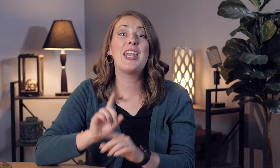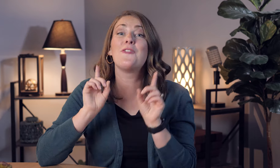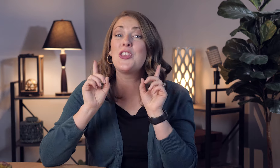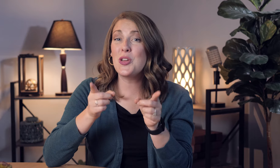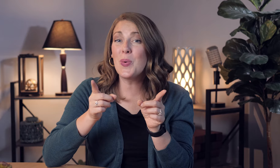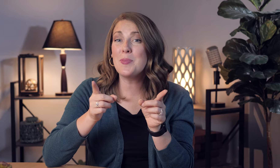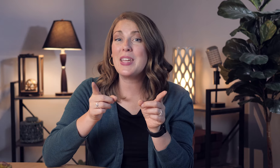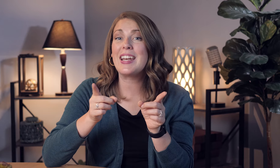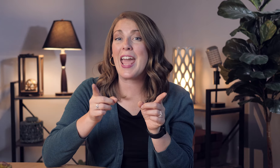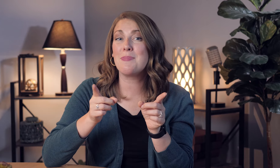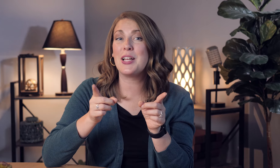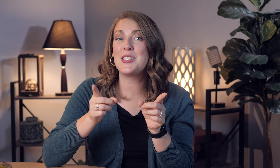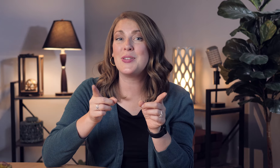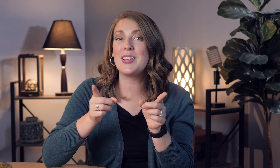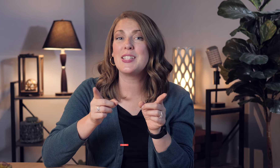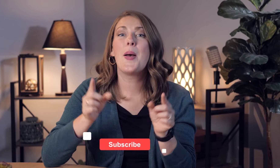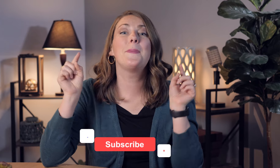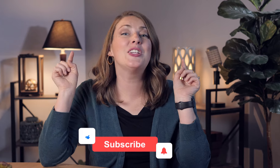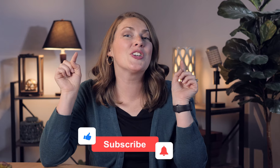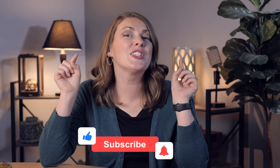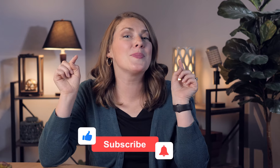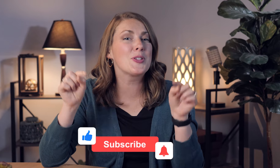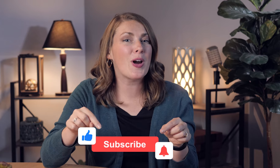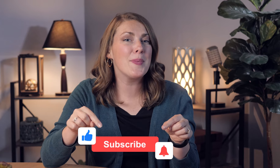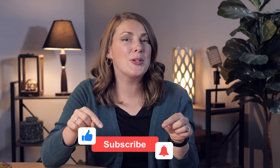and if you want to be an A-plus student, be sure to subscribe to